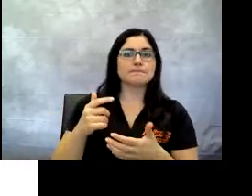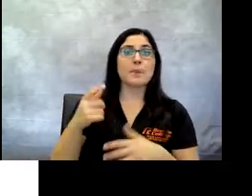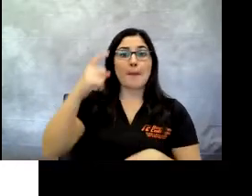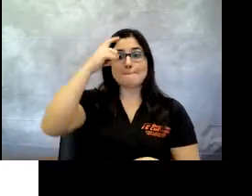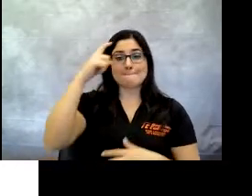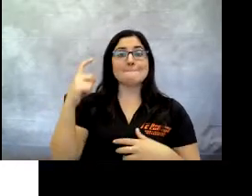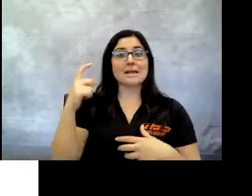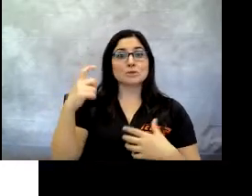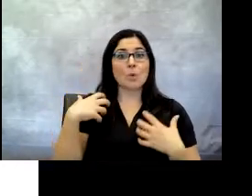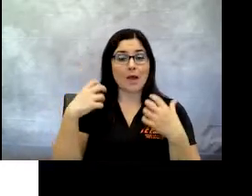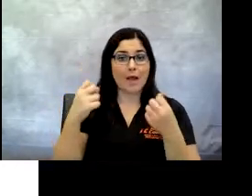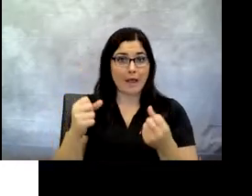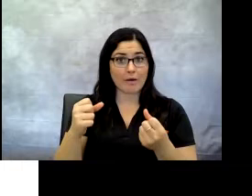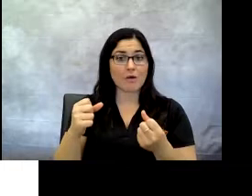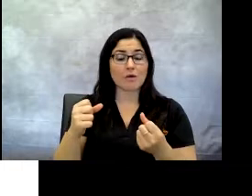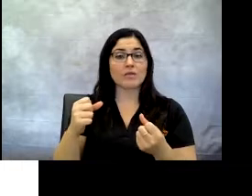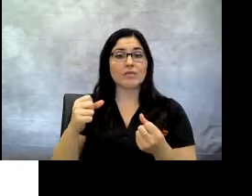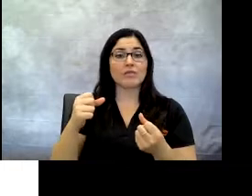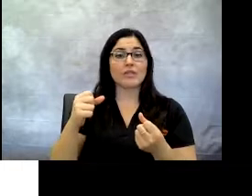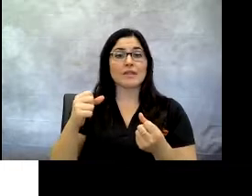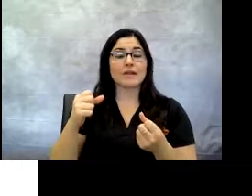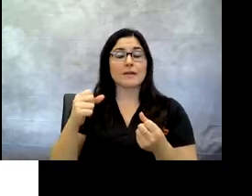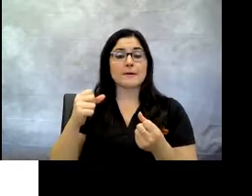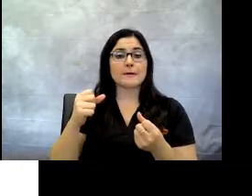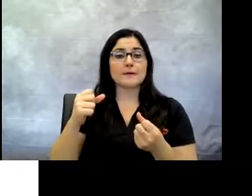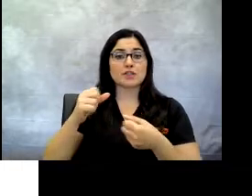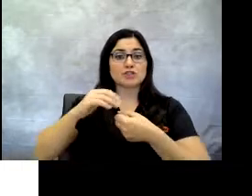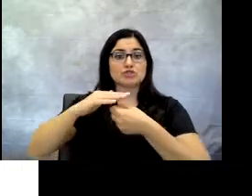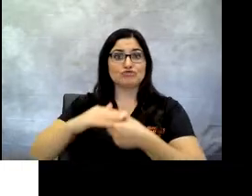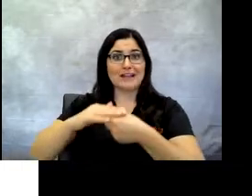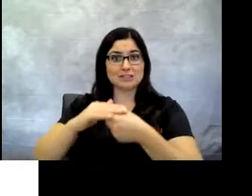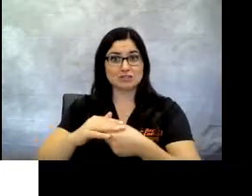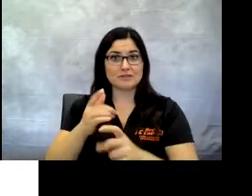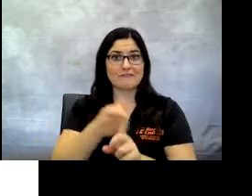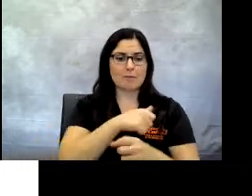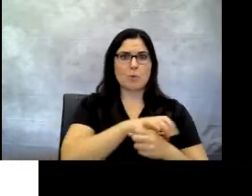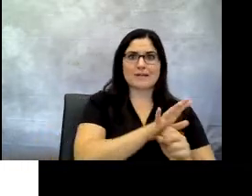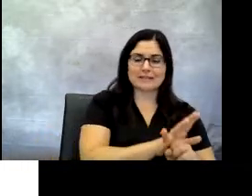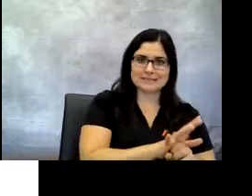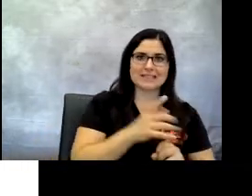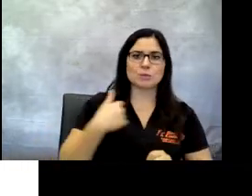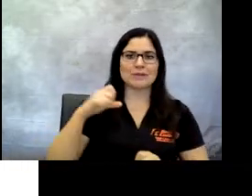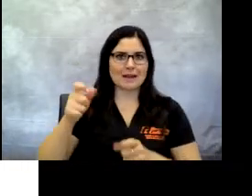the mental health fallout of stressors such as the COVID 19 pandemic, such as teaching in general.